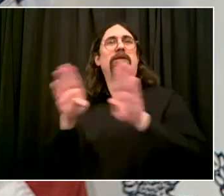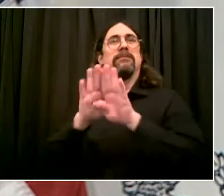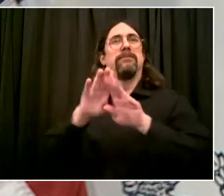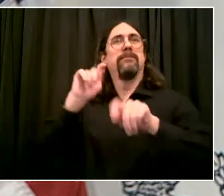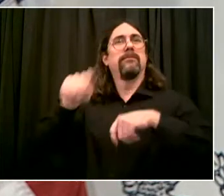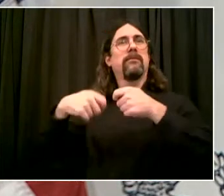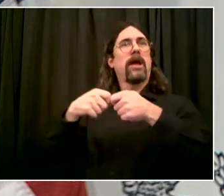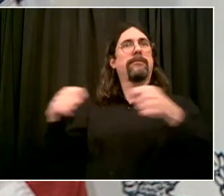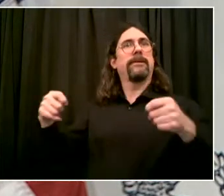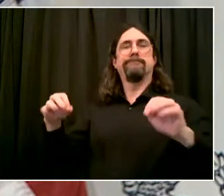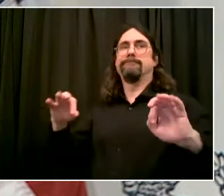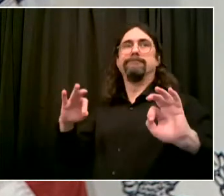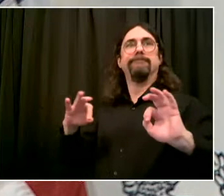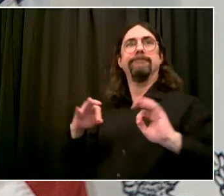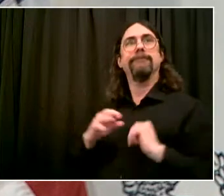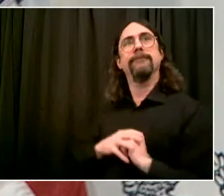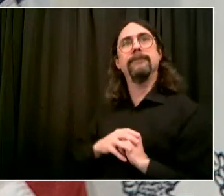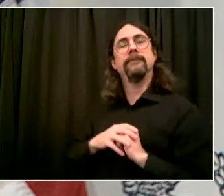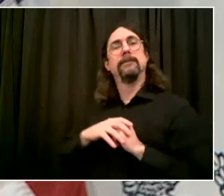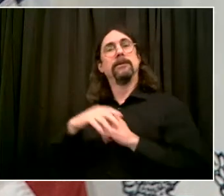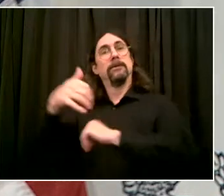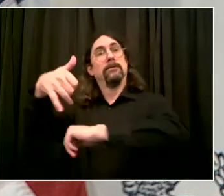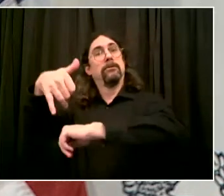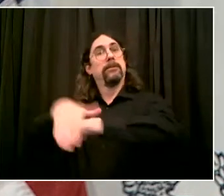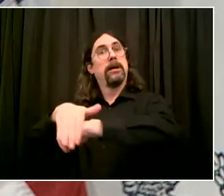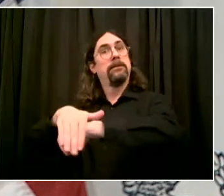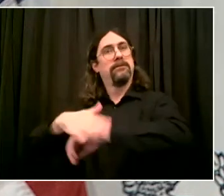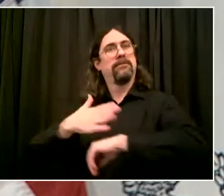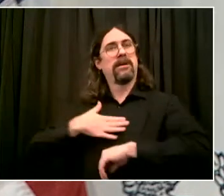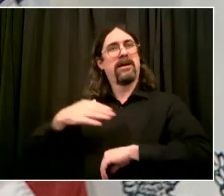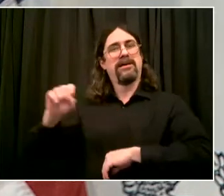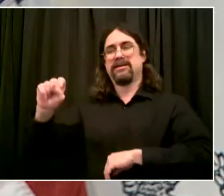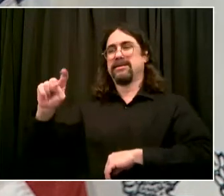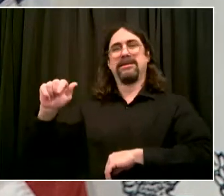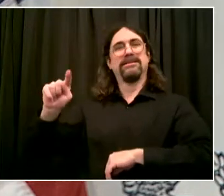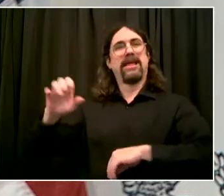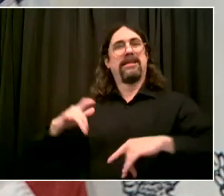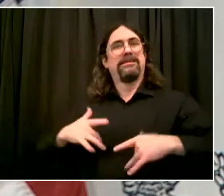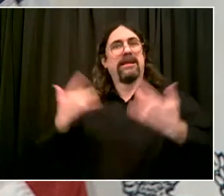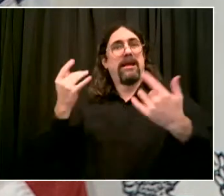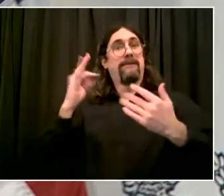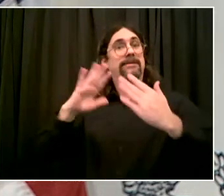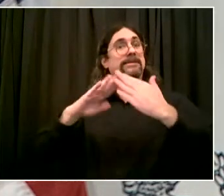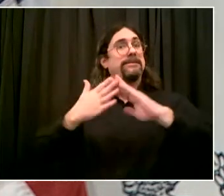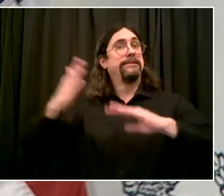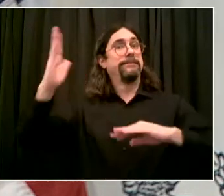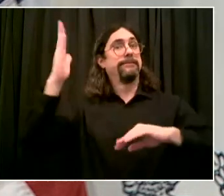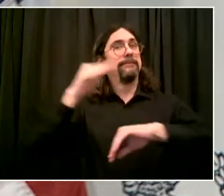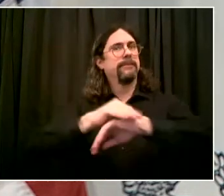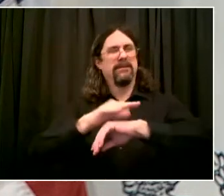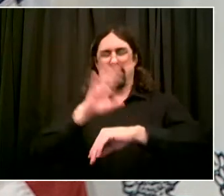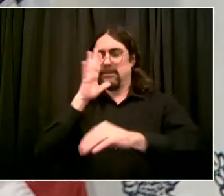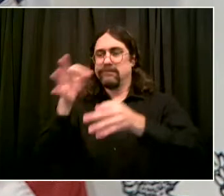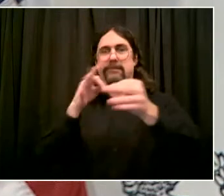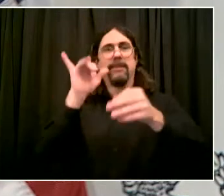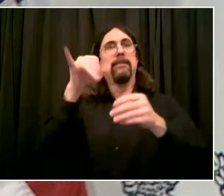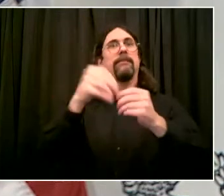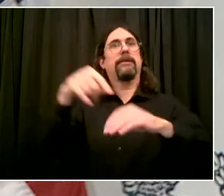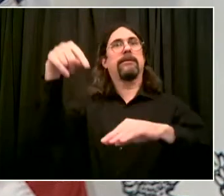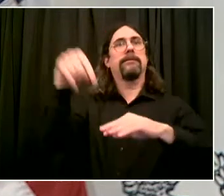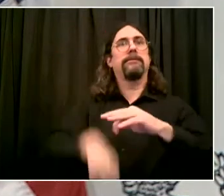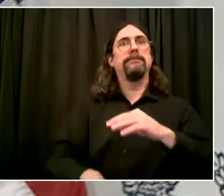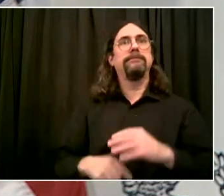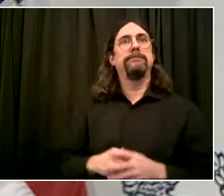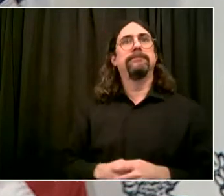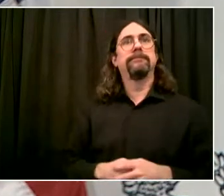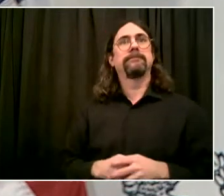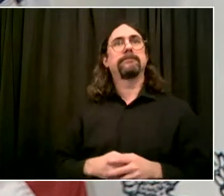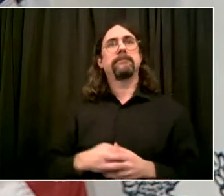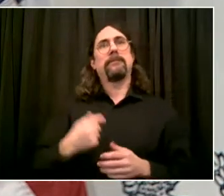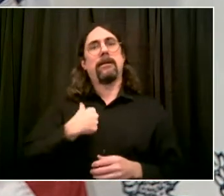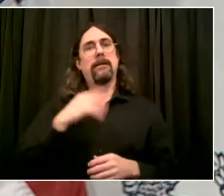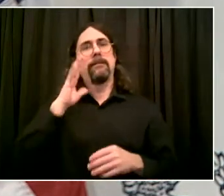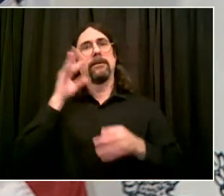PLATFORMS.